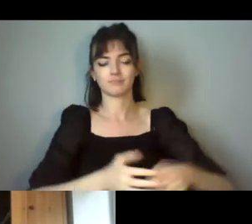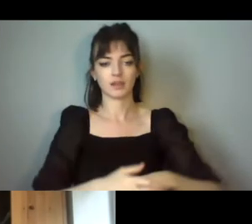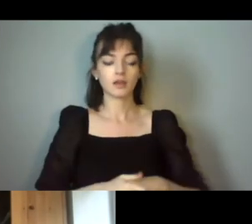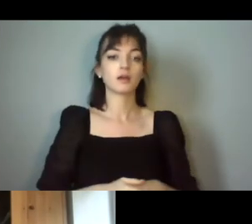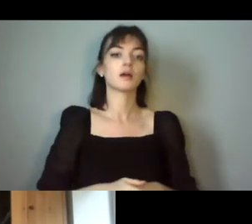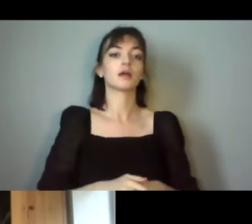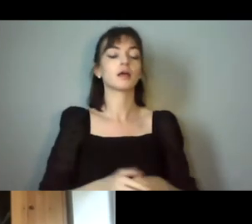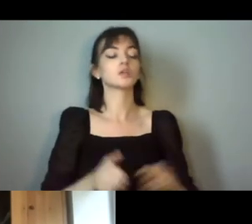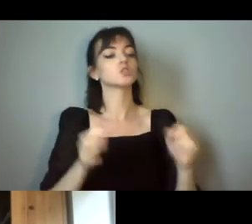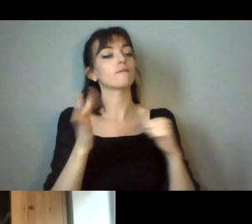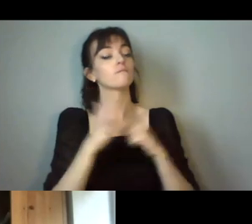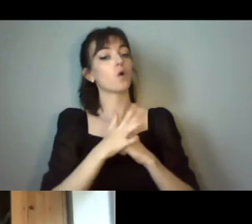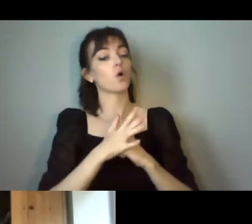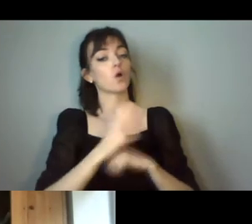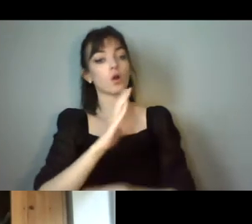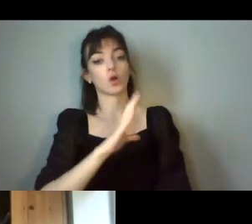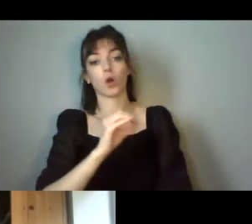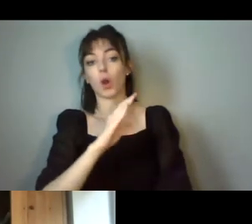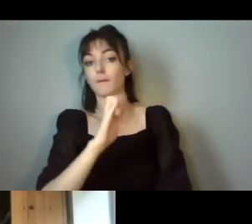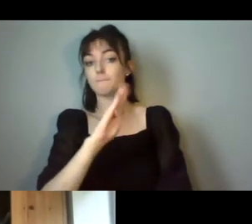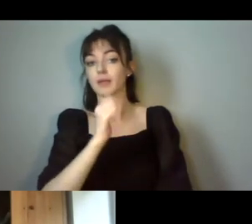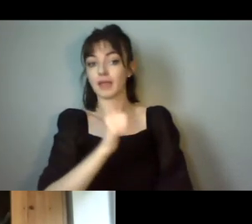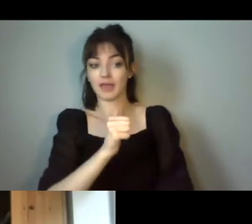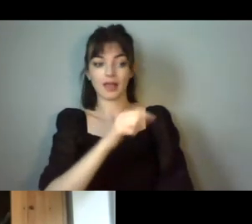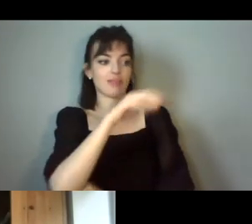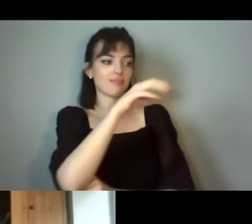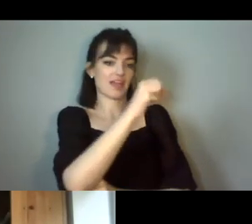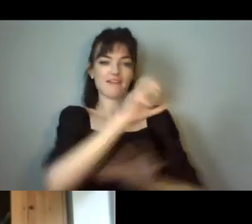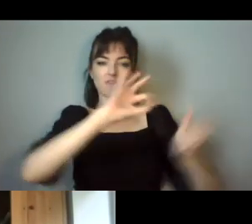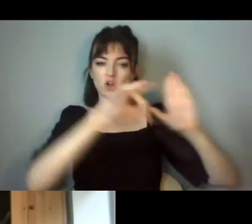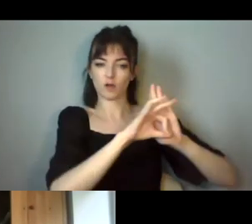In the case of Colombia, they actually had a coalition with the government sitting there,